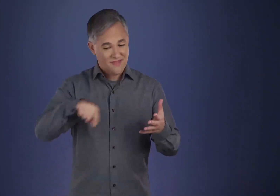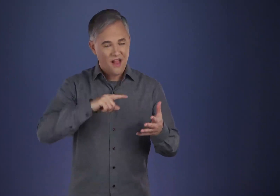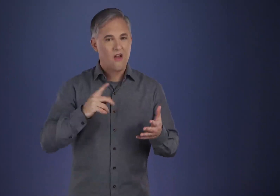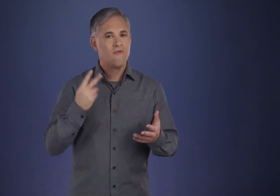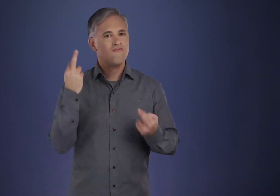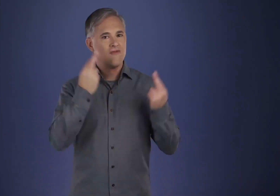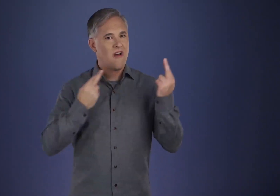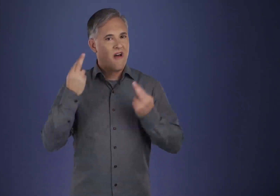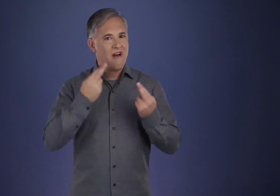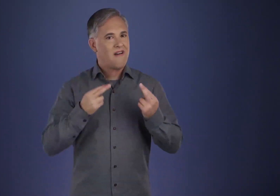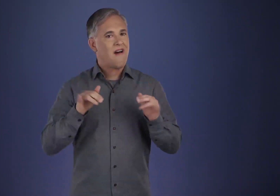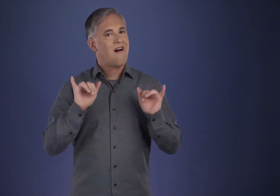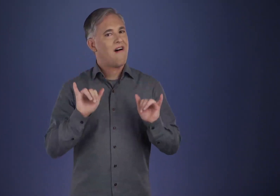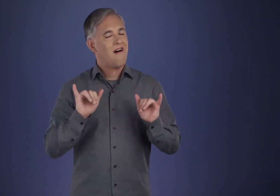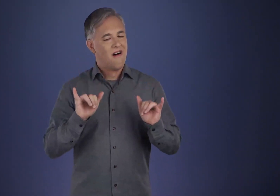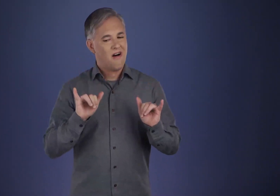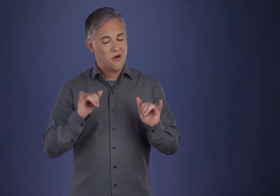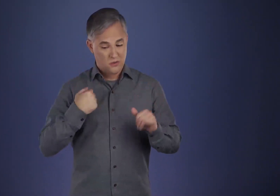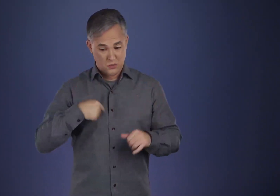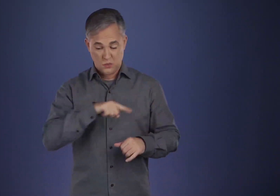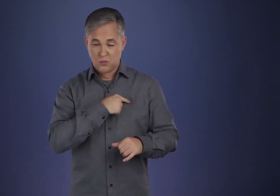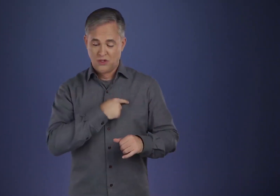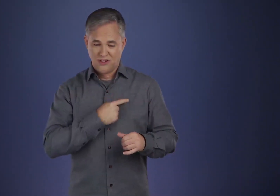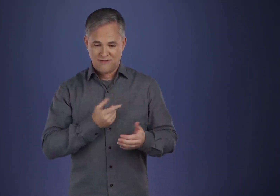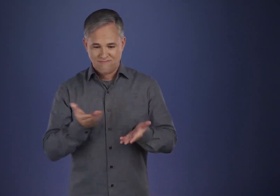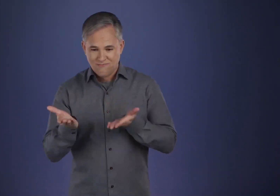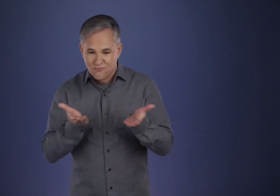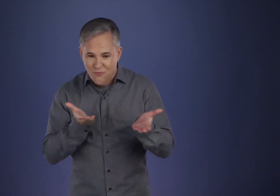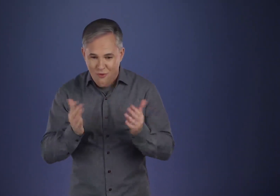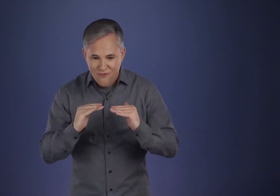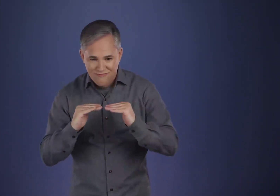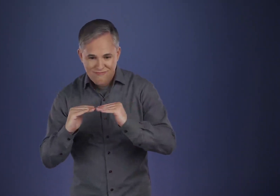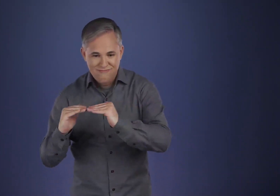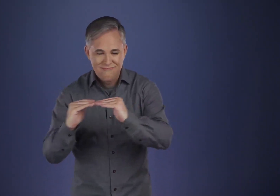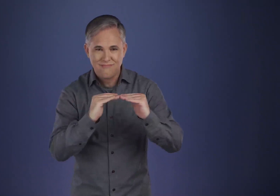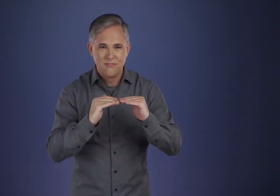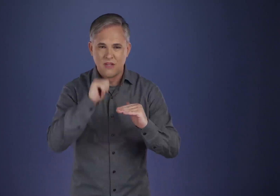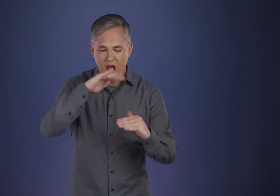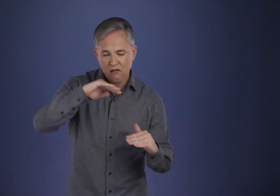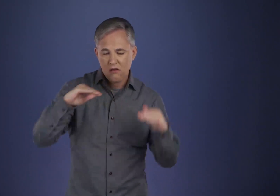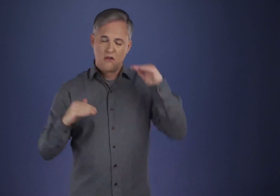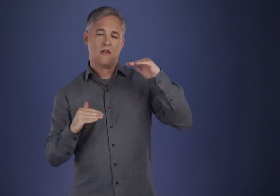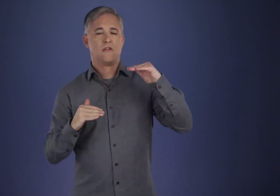Every one of them may be promptly eliminated at the next election if they try this.